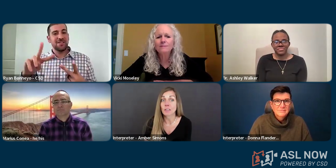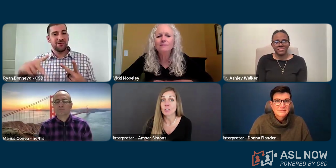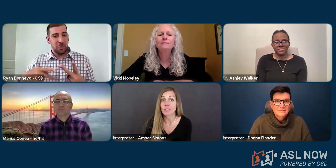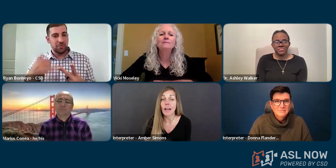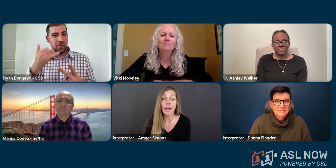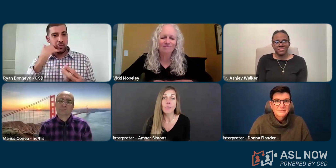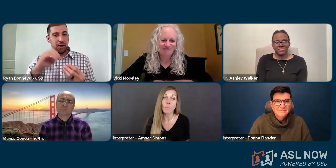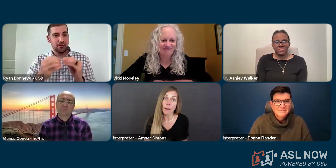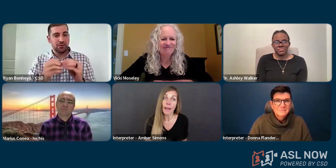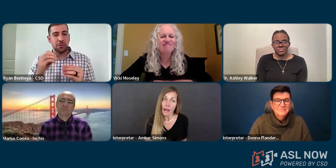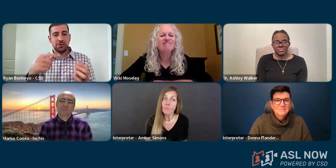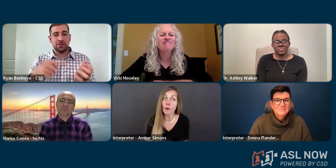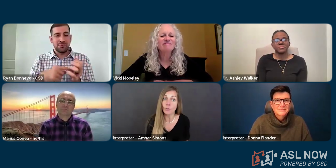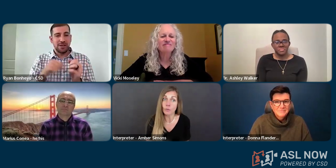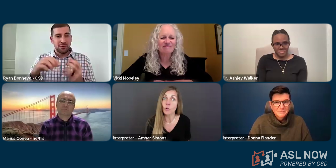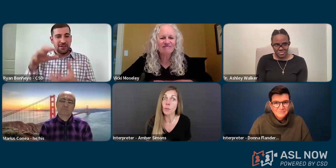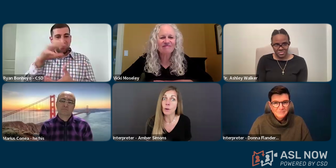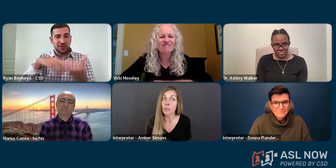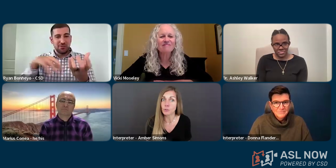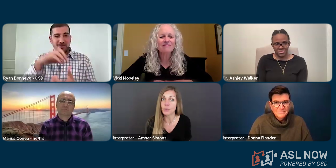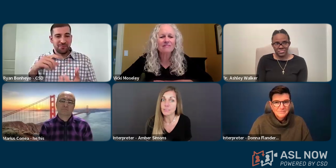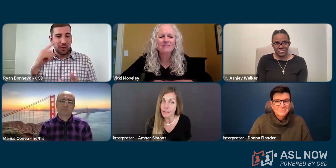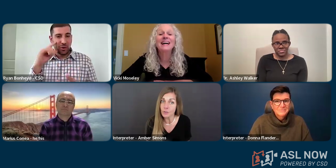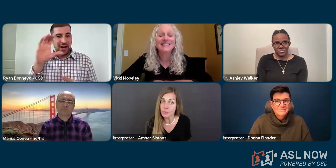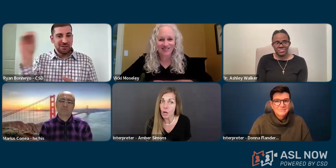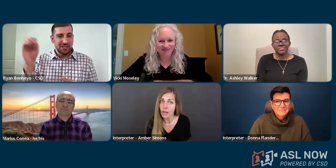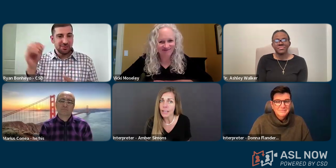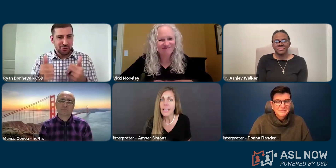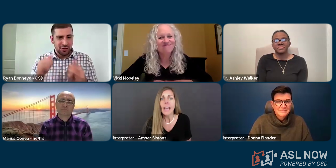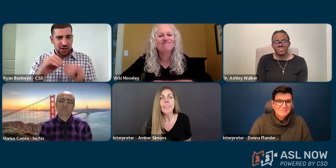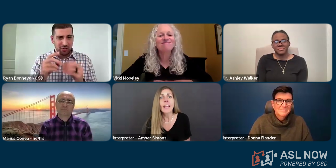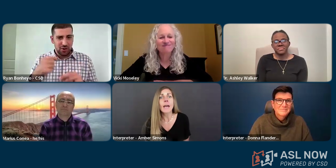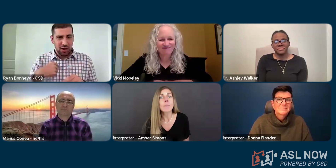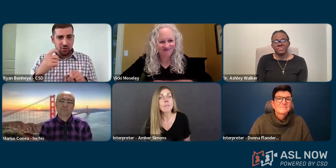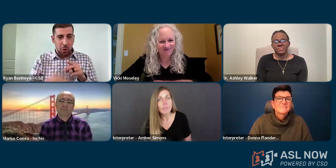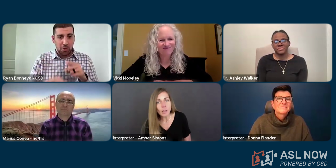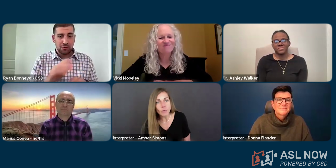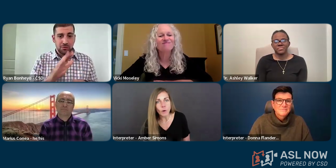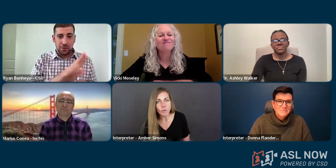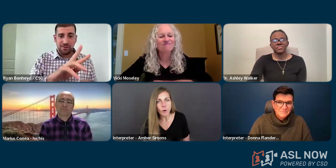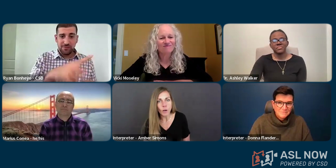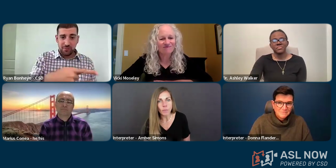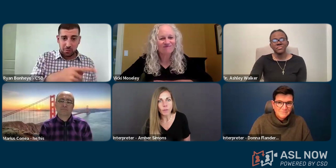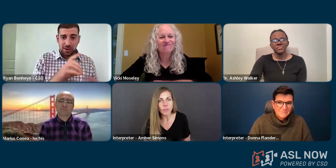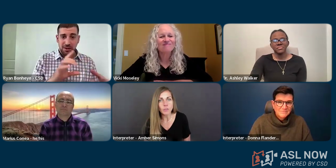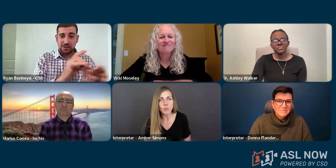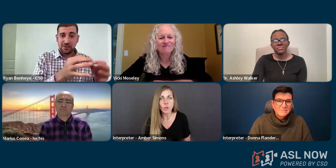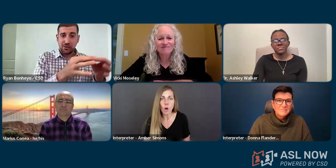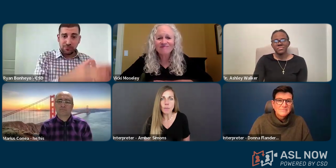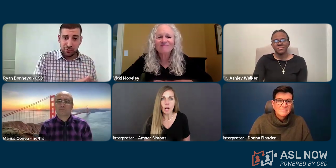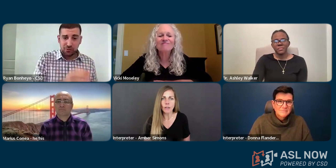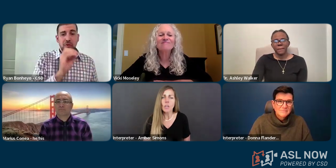Actually, I have my iPhone's phone number that you can text me on, and then I have my video phone phone number that you could call me on.